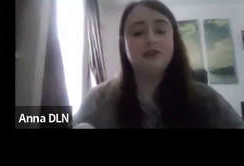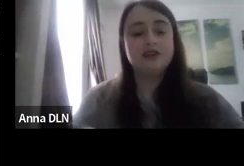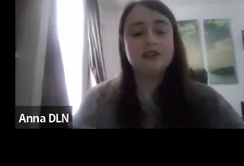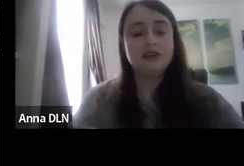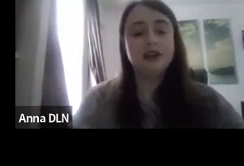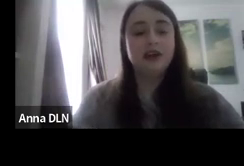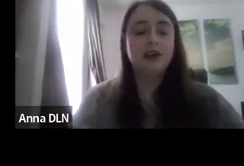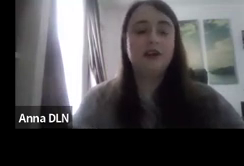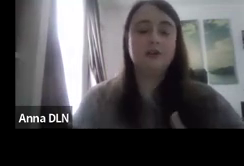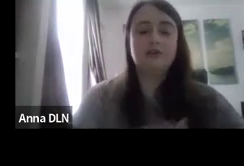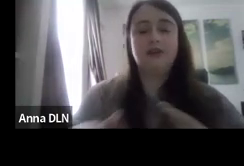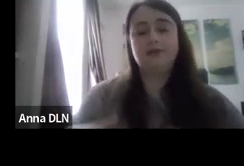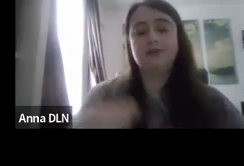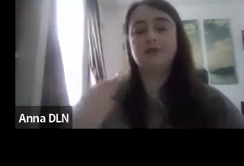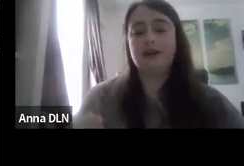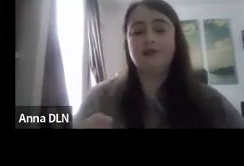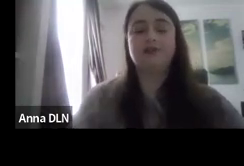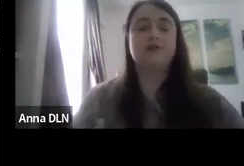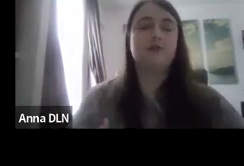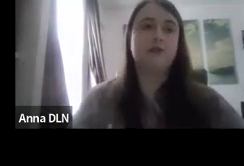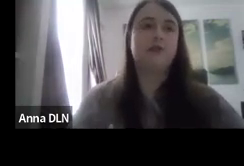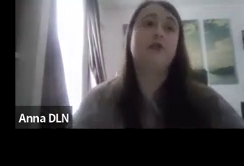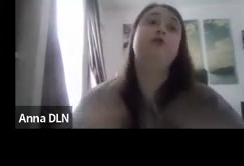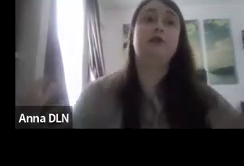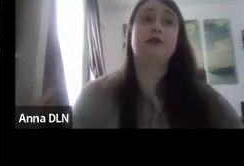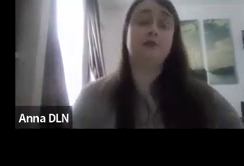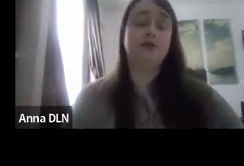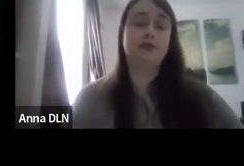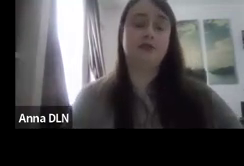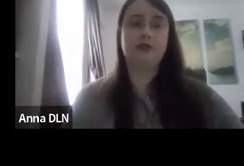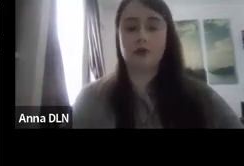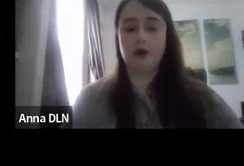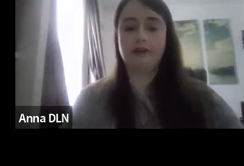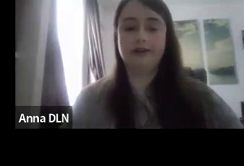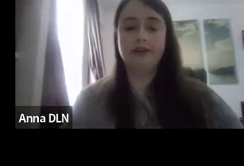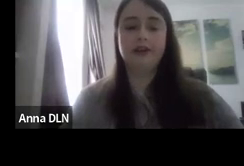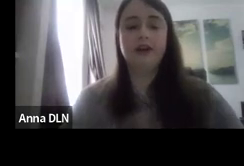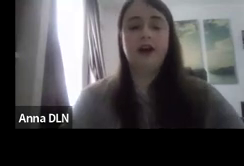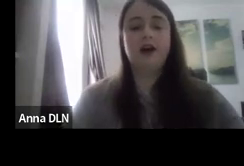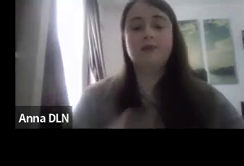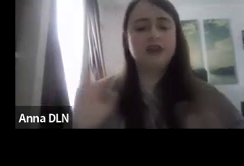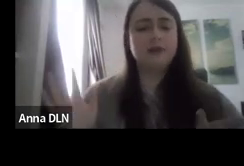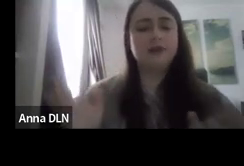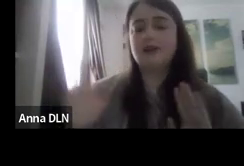university and are sometimes able to provide evidence for those university processes that require it. Chaplains,